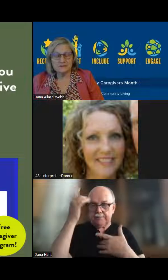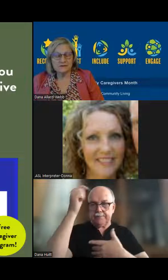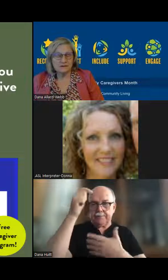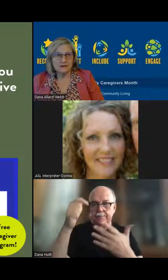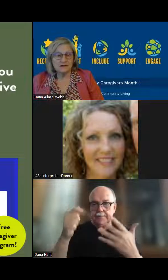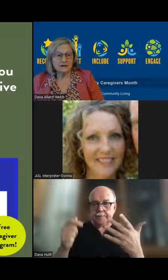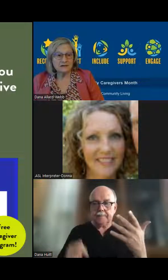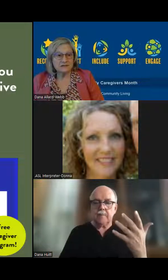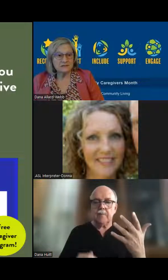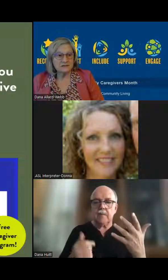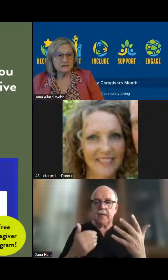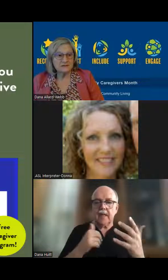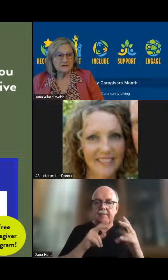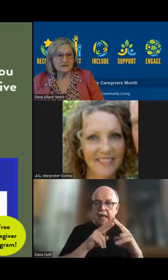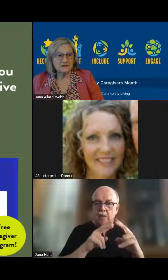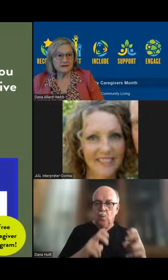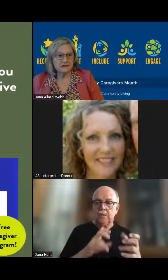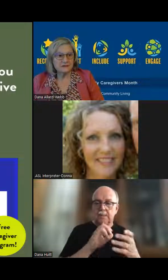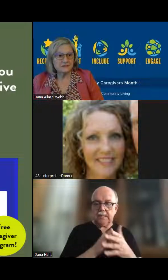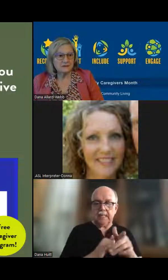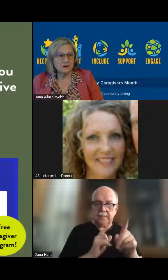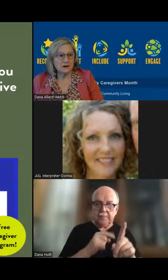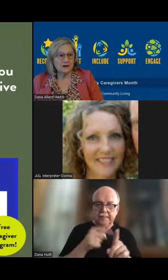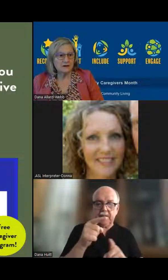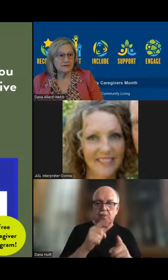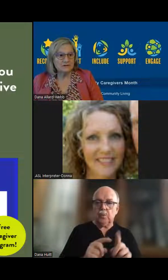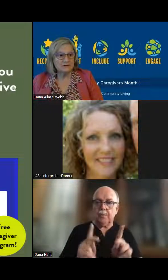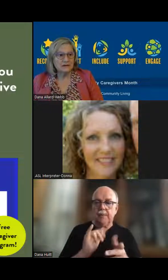we're doing as much work as we can across the state to get the word out on what